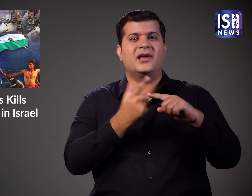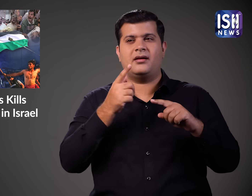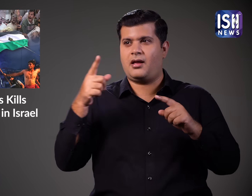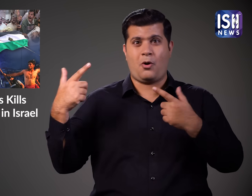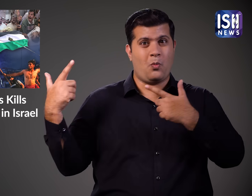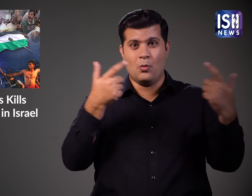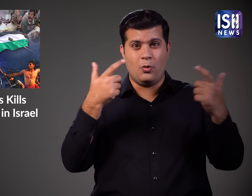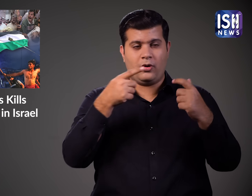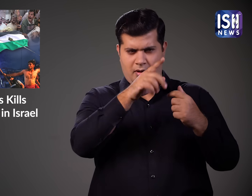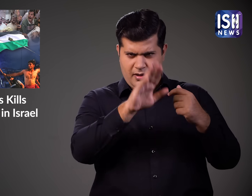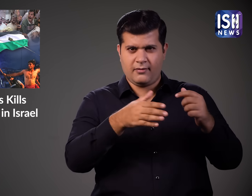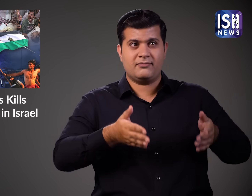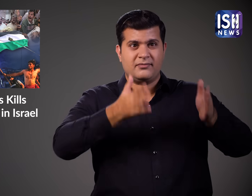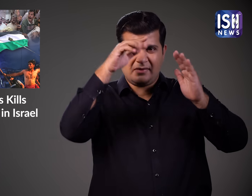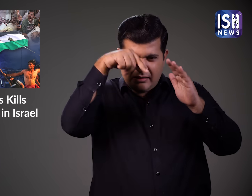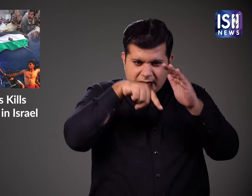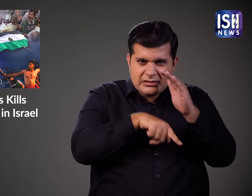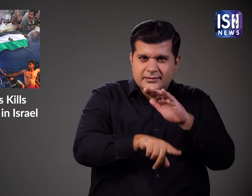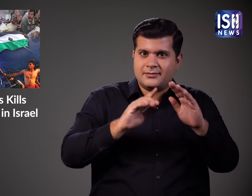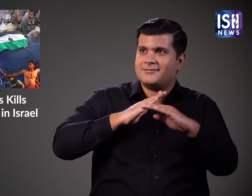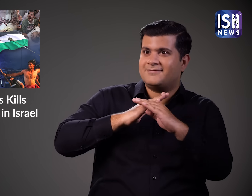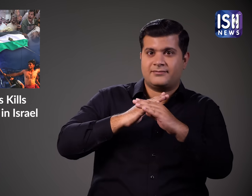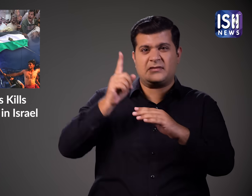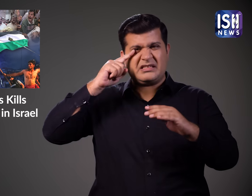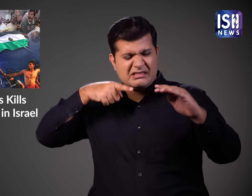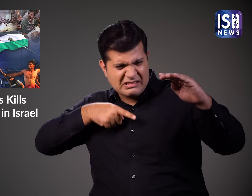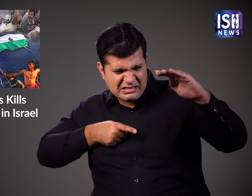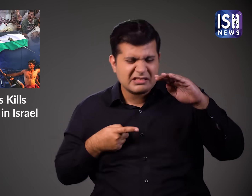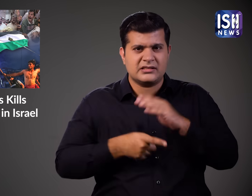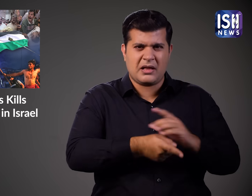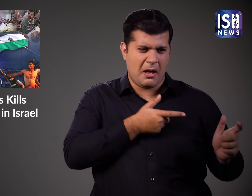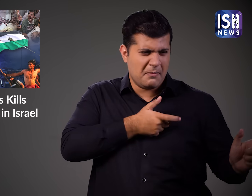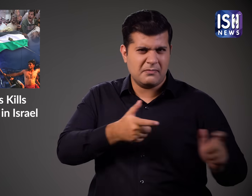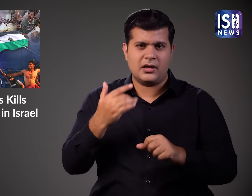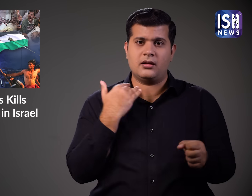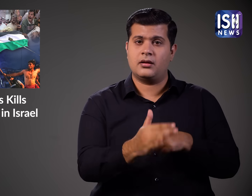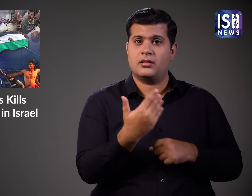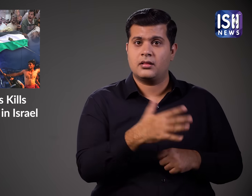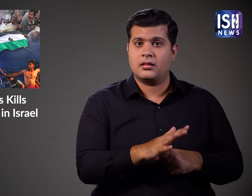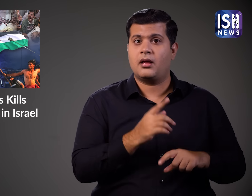Hamas even entered the protection room of the houses and killed people hiding there.